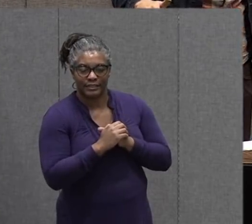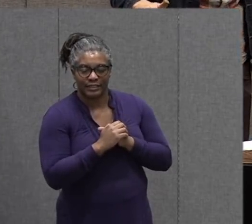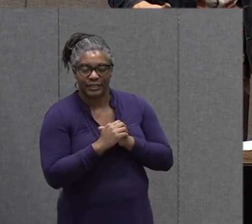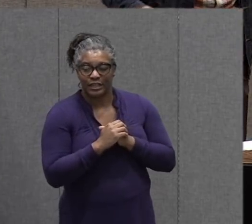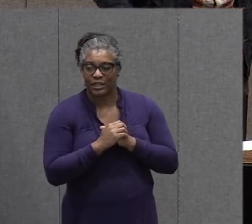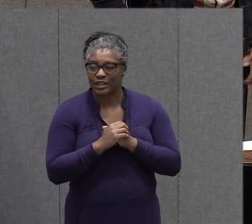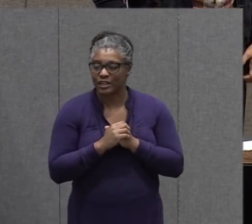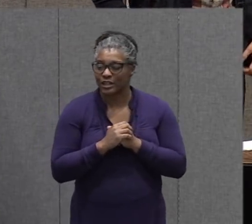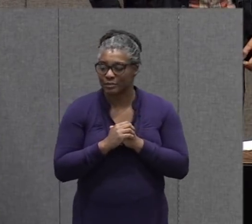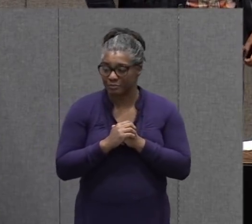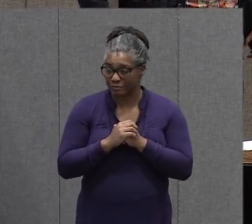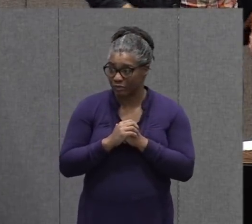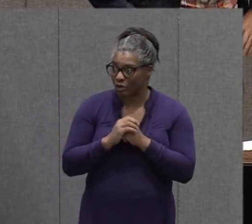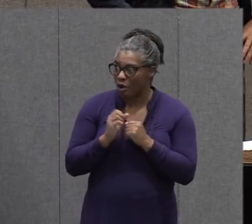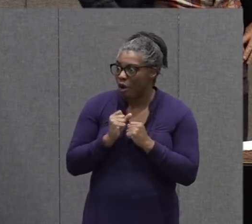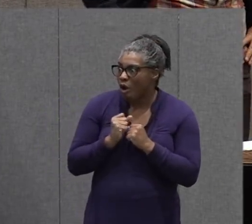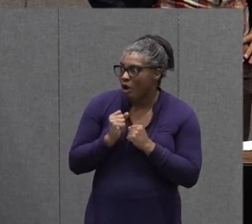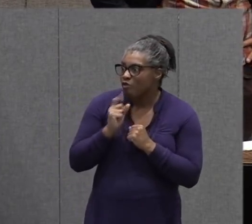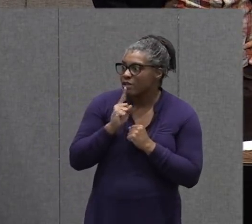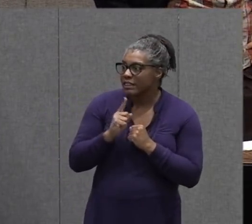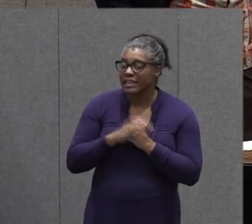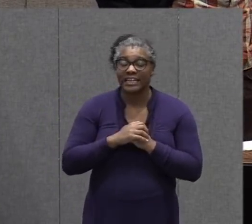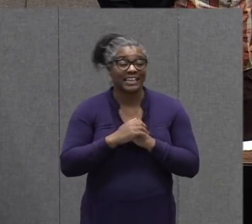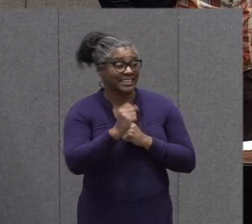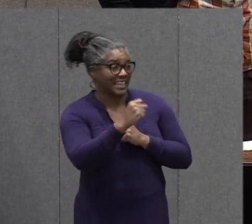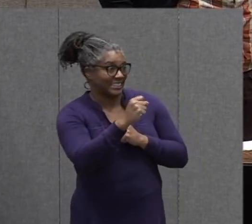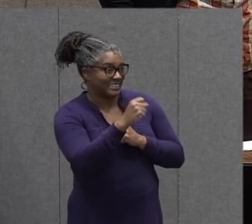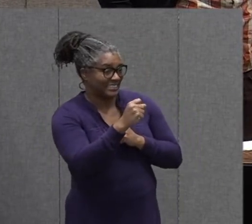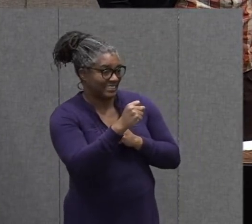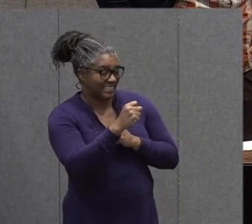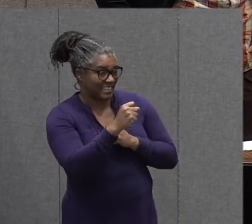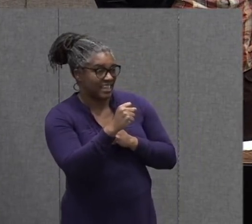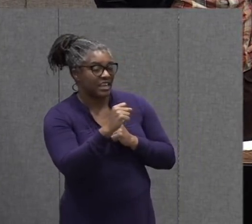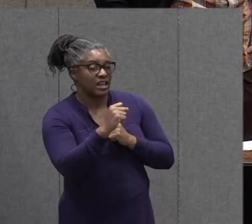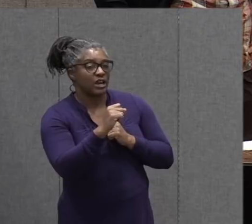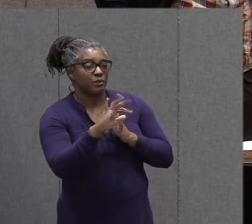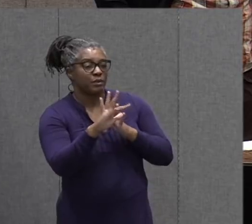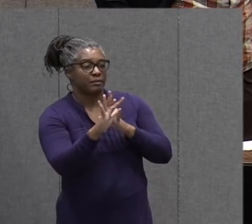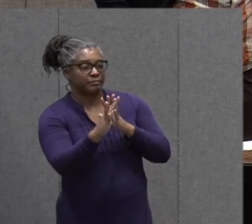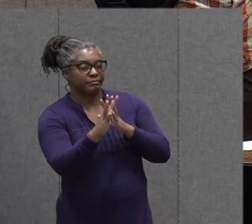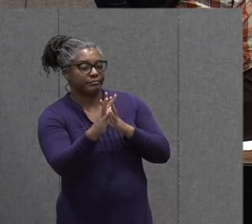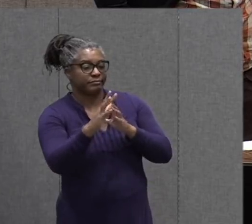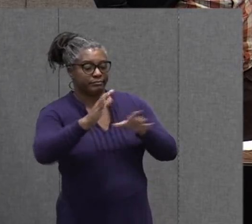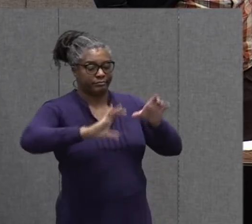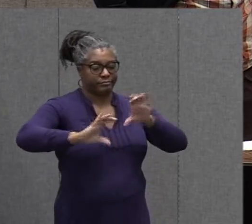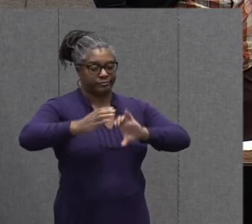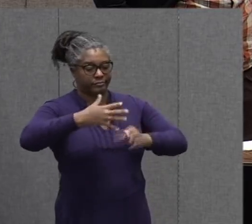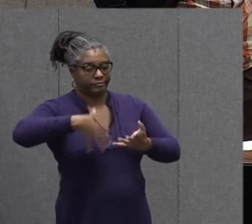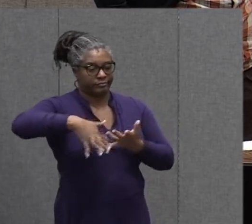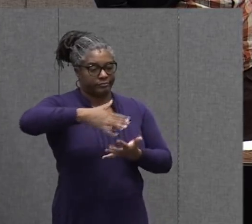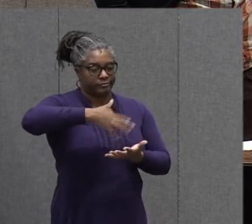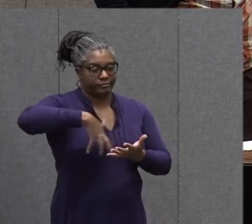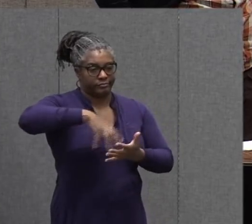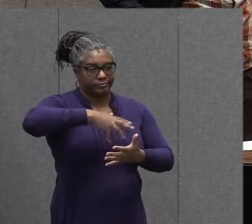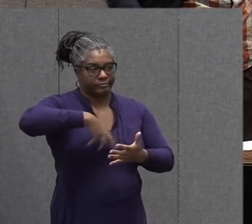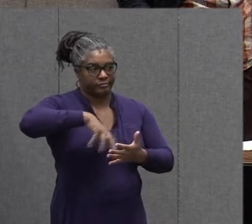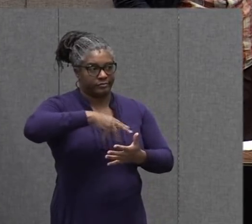is once we finish putting it together, and putting the ingredients together, you could put it in the refrigerator and it'll set much better,